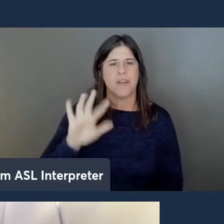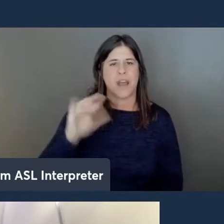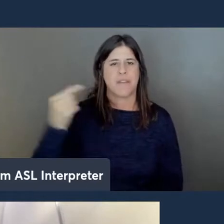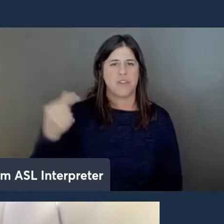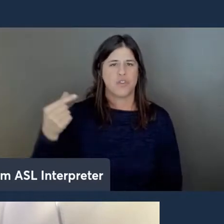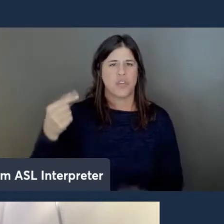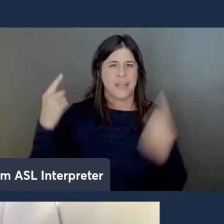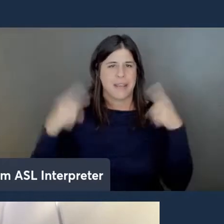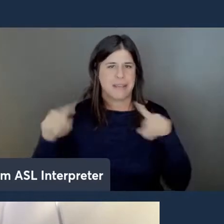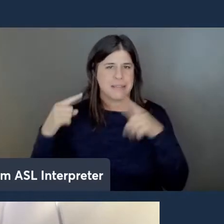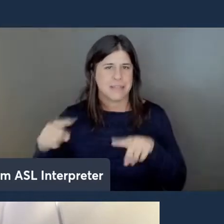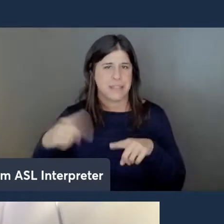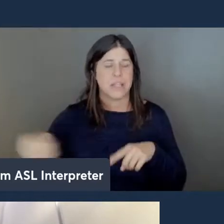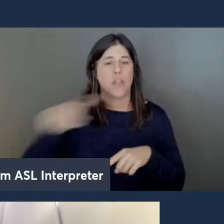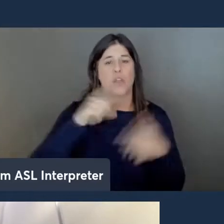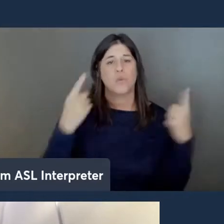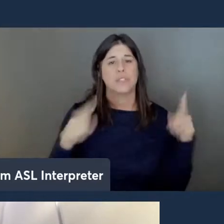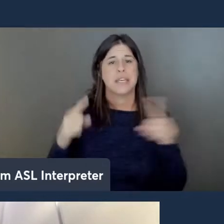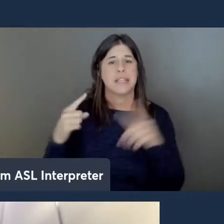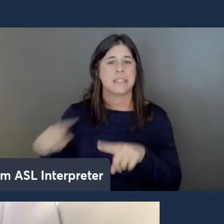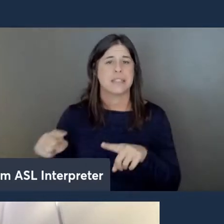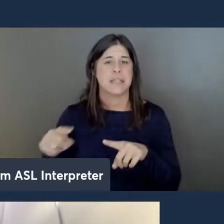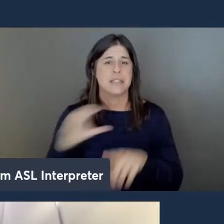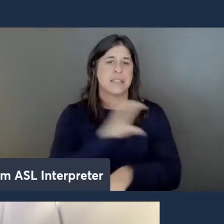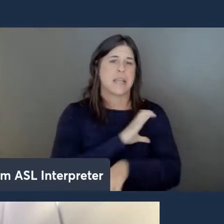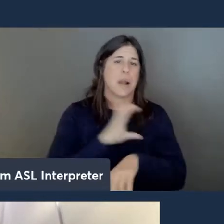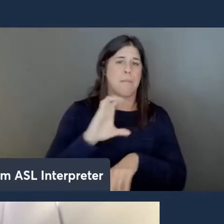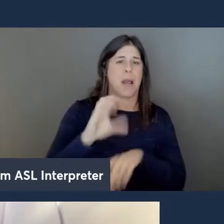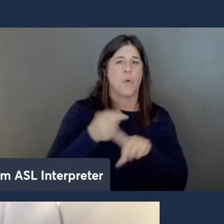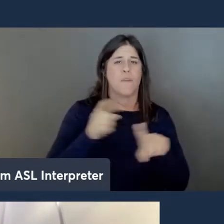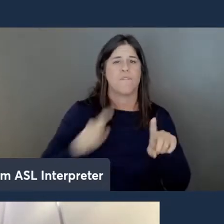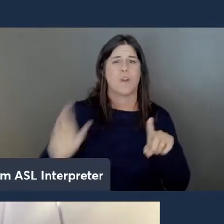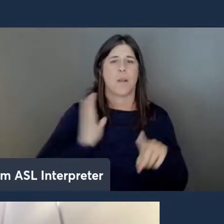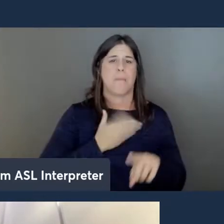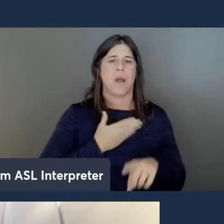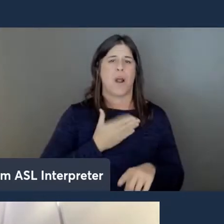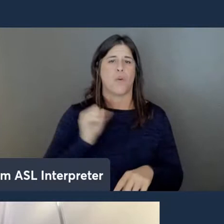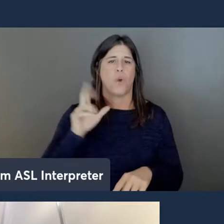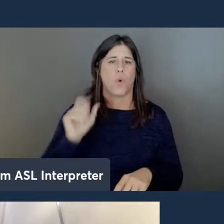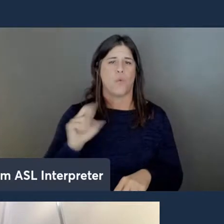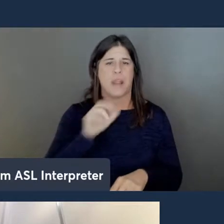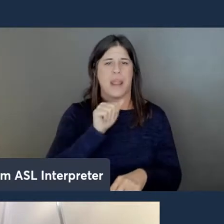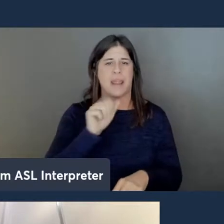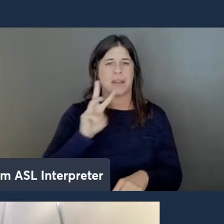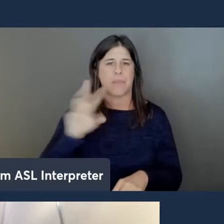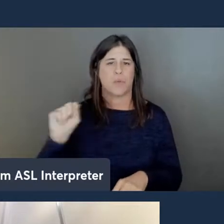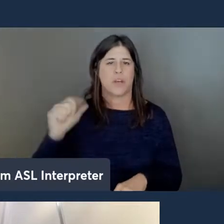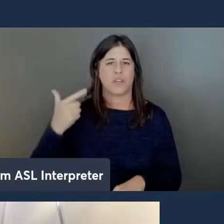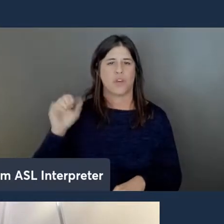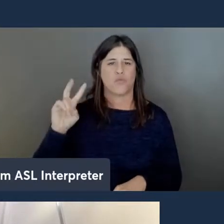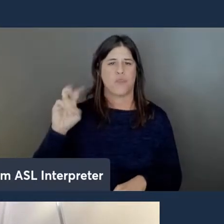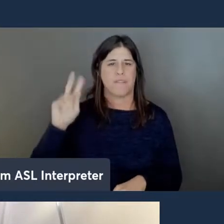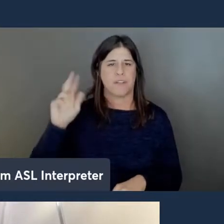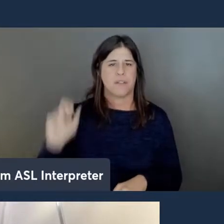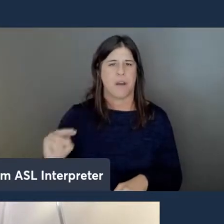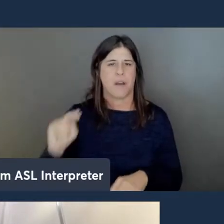These instances are powered by a varium AWS design, Graviton2 processes and feature up to,